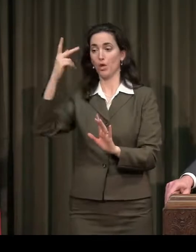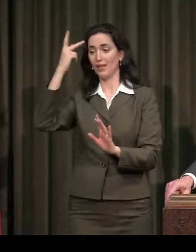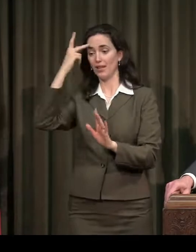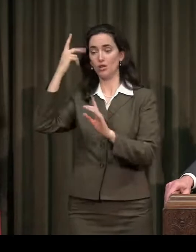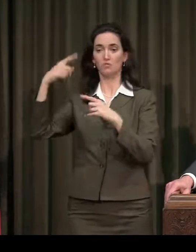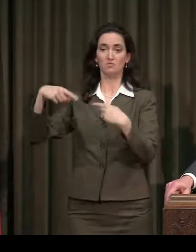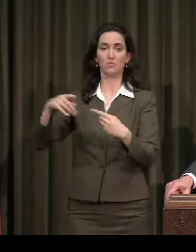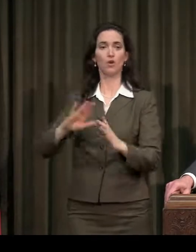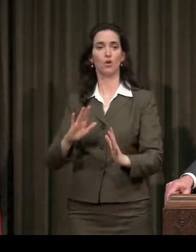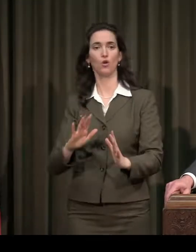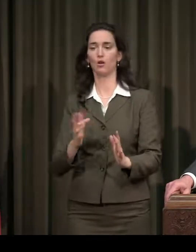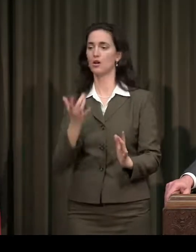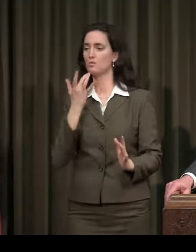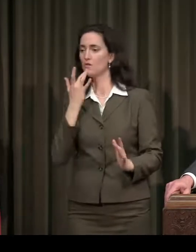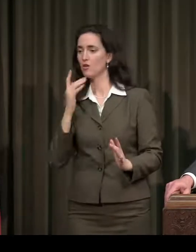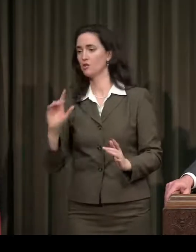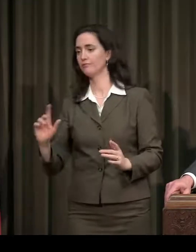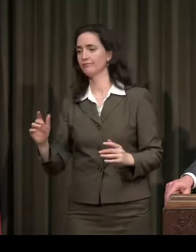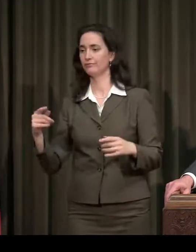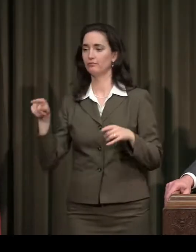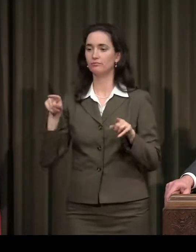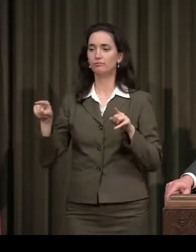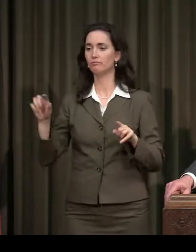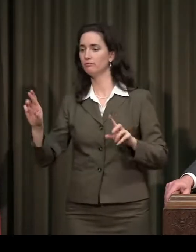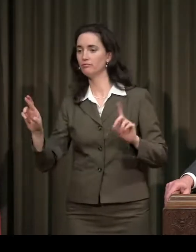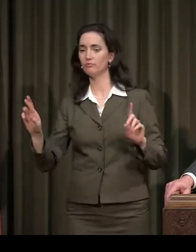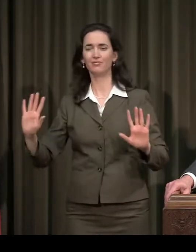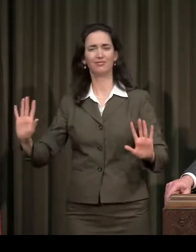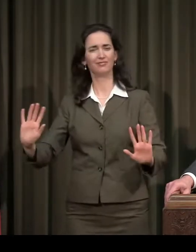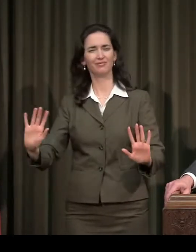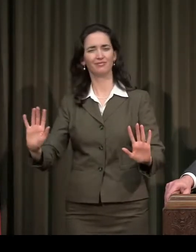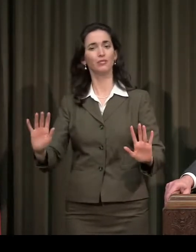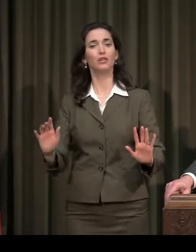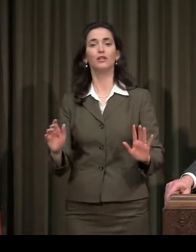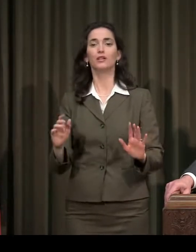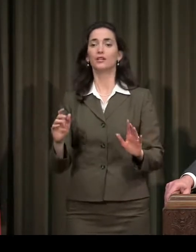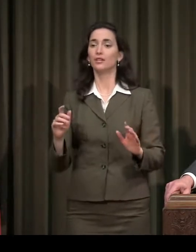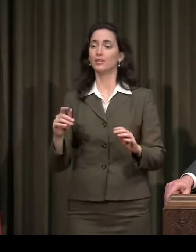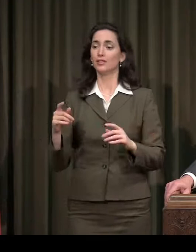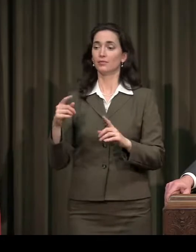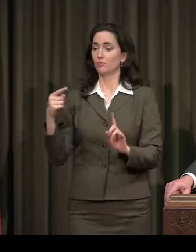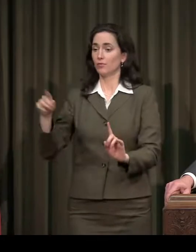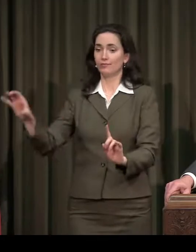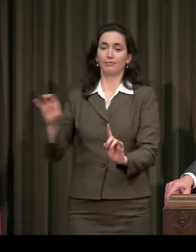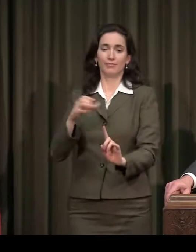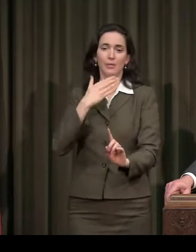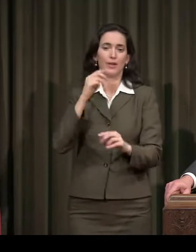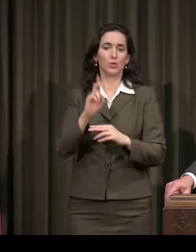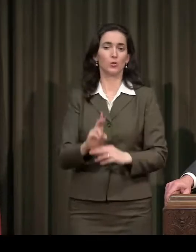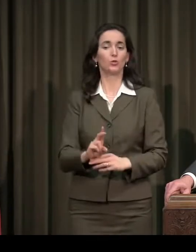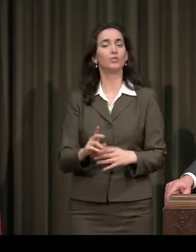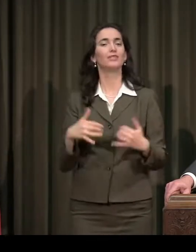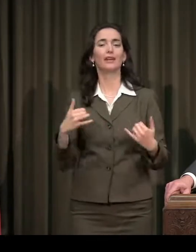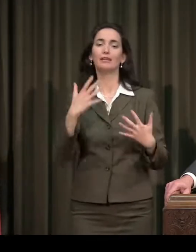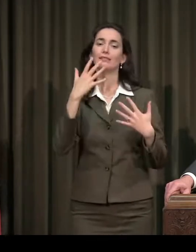partisan dispute and it's unfortunate that it's gotten to that point now but